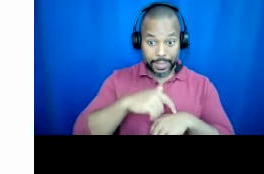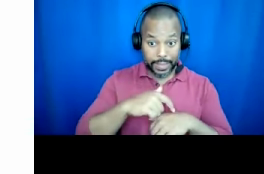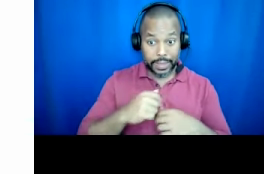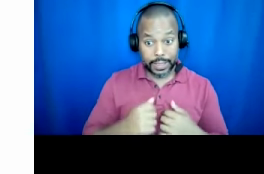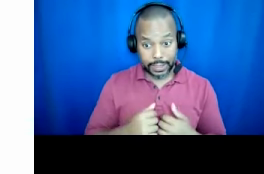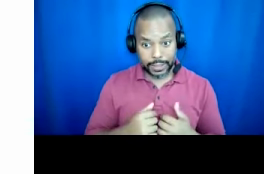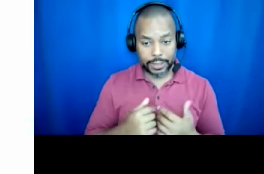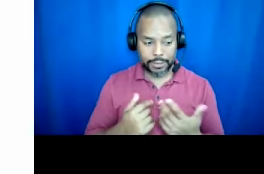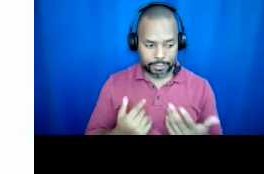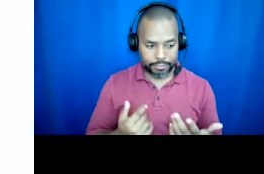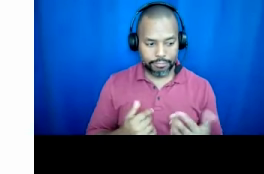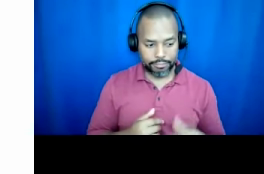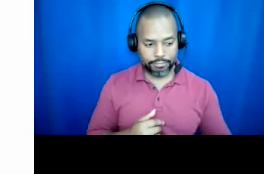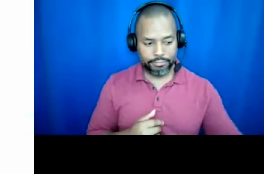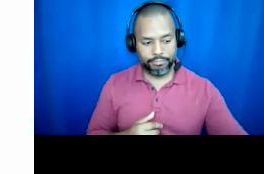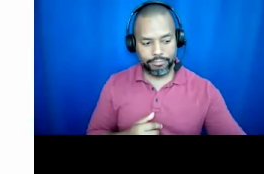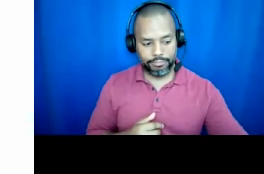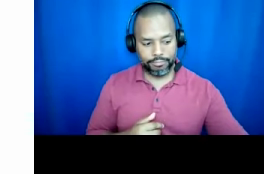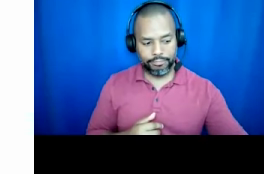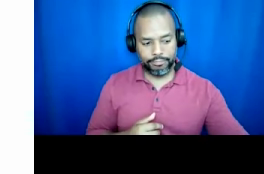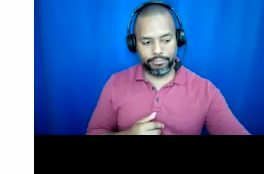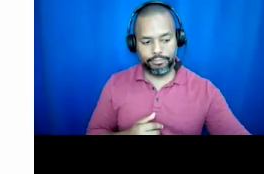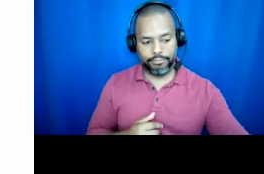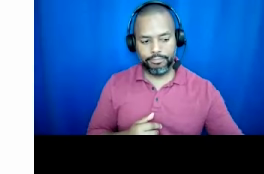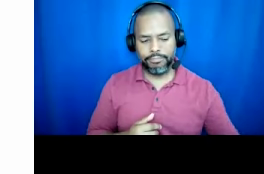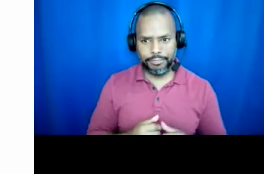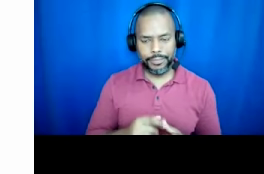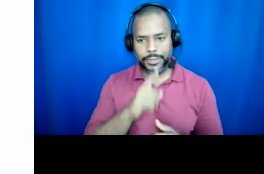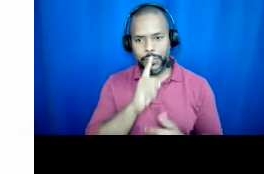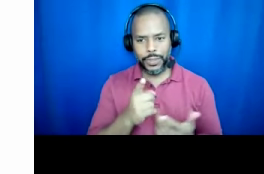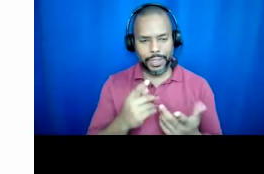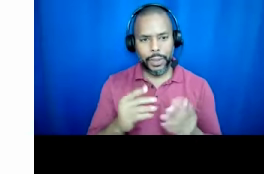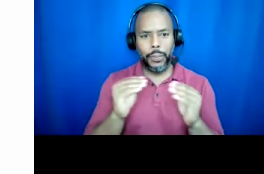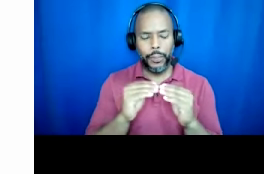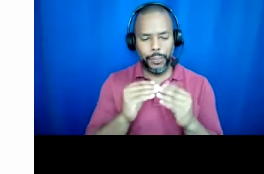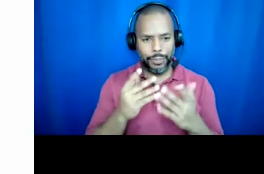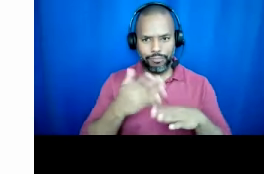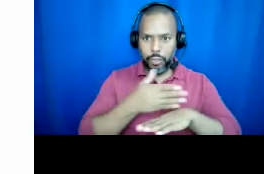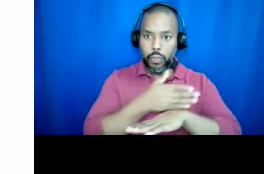did a far better job, and improved job, really speaking to that and making sure that we're starting to connect,